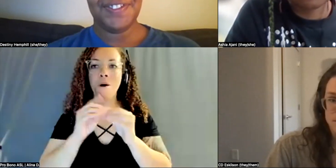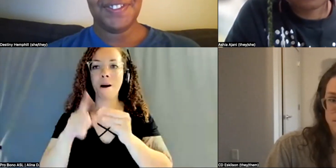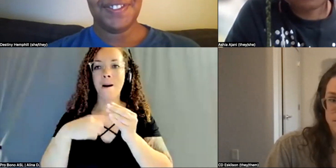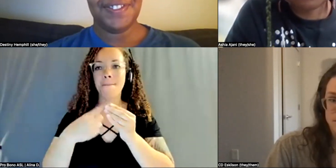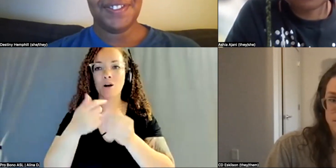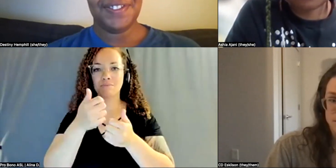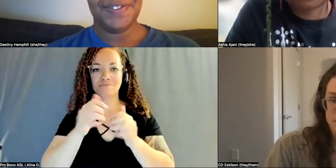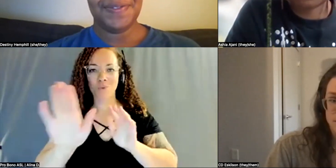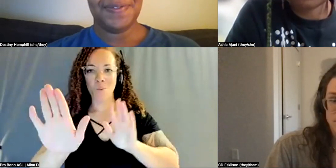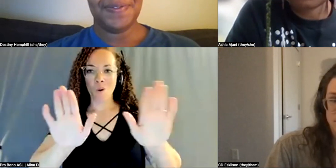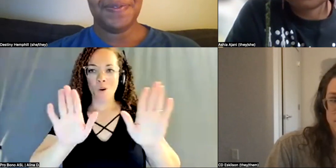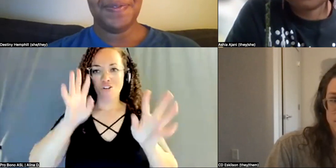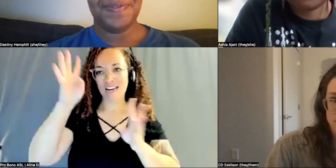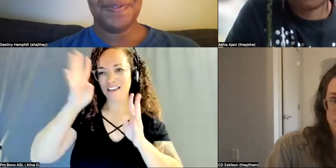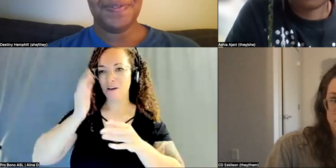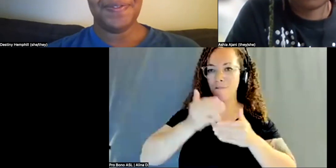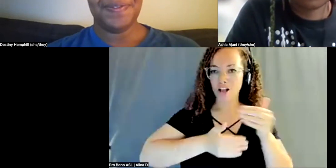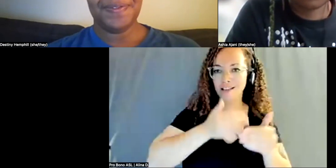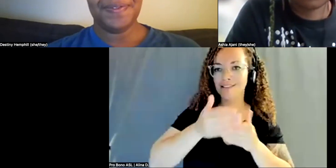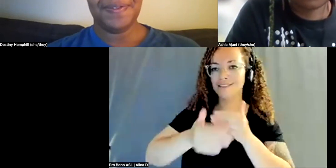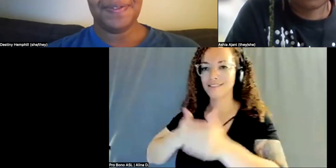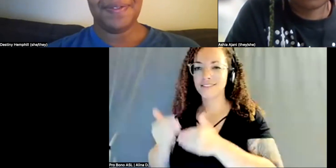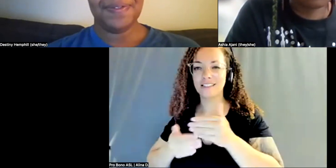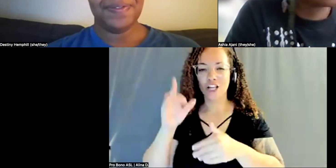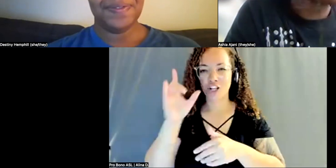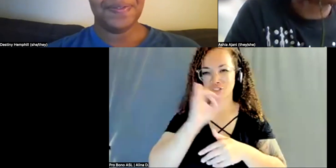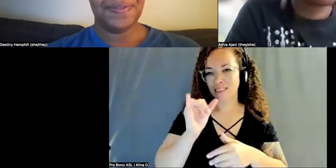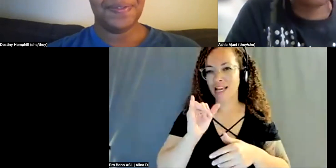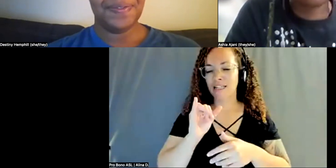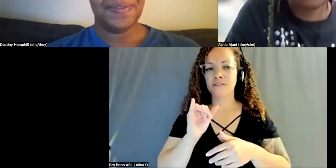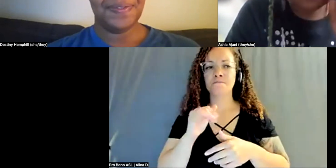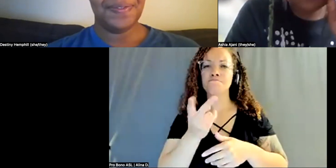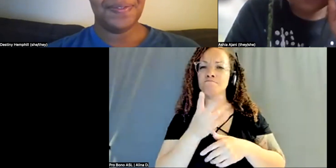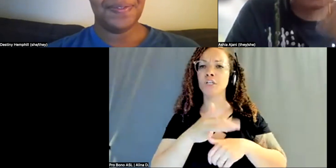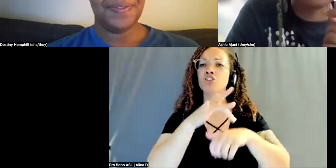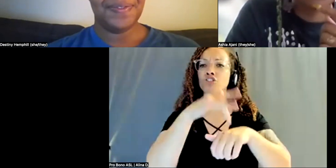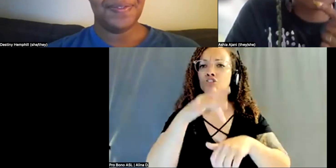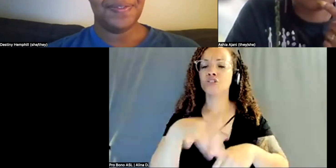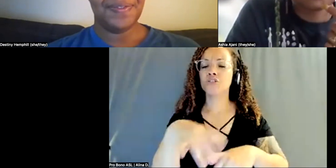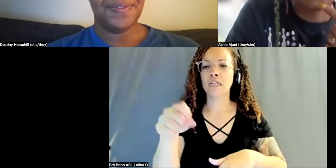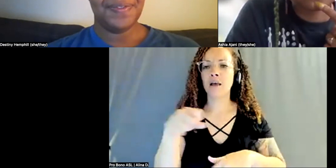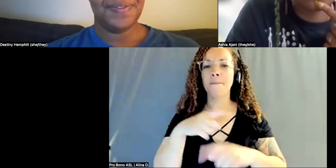spoken a little bit toward it, but like, what does like writing a poem look like for each of